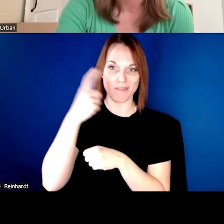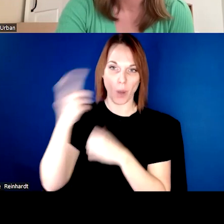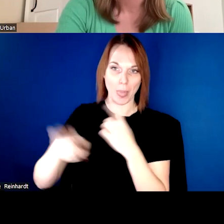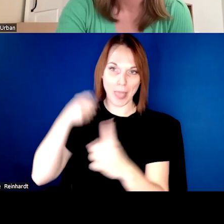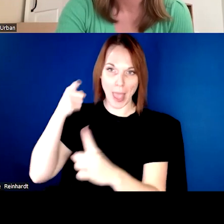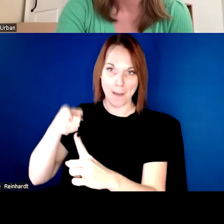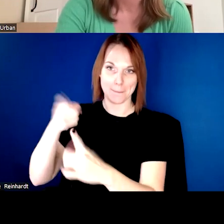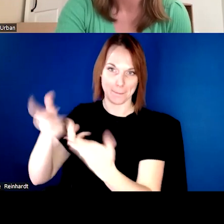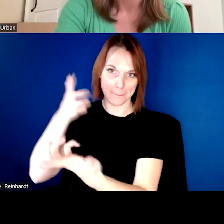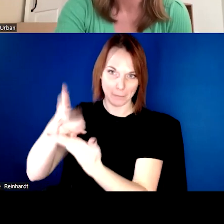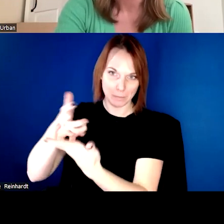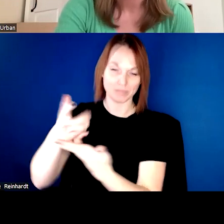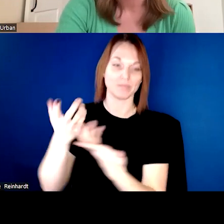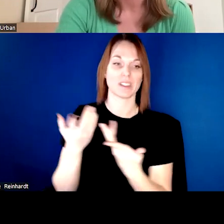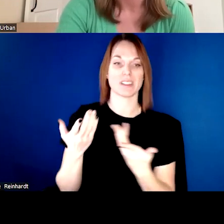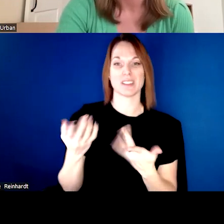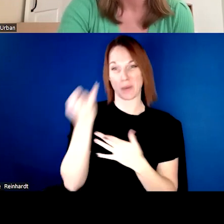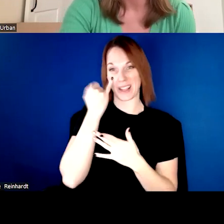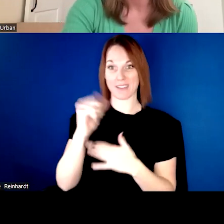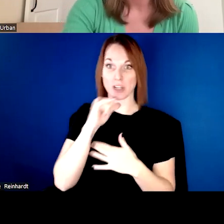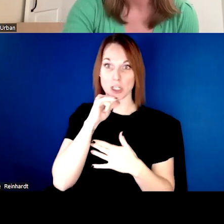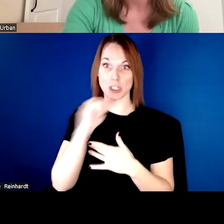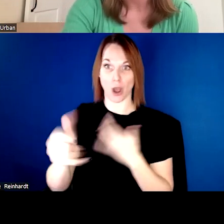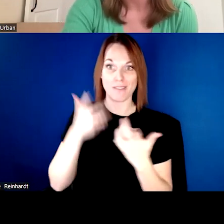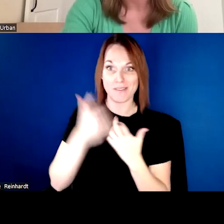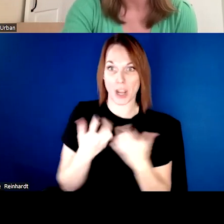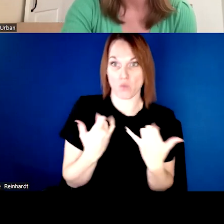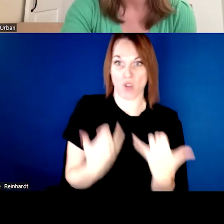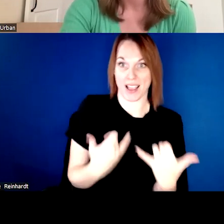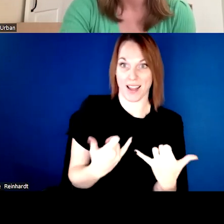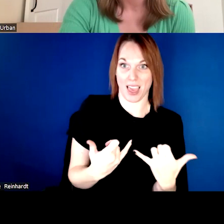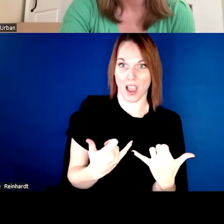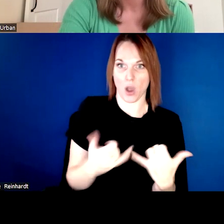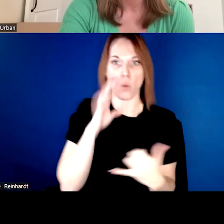they aren't relevant immediately for young people, we want to think about inoculating